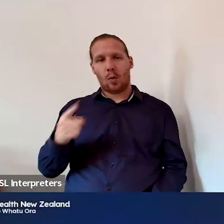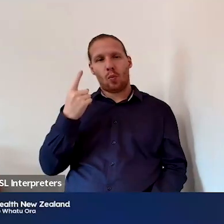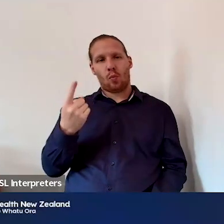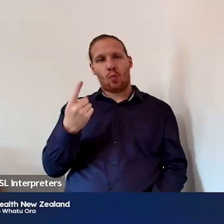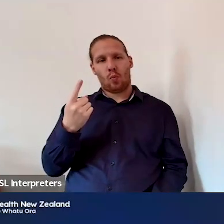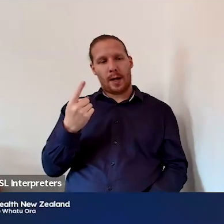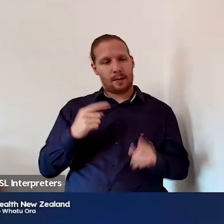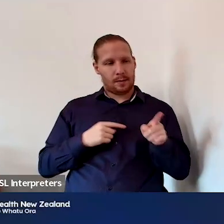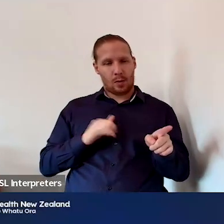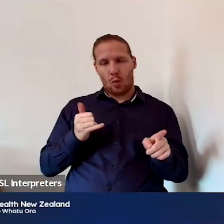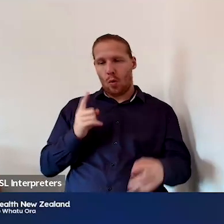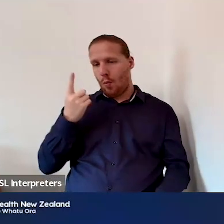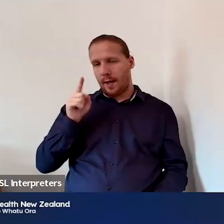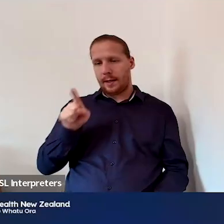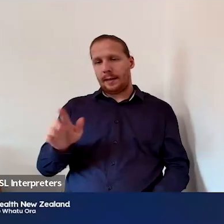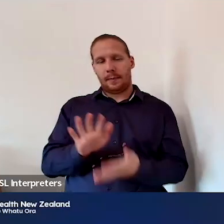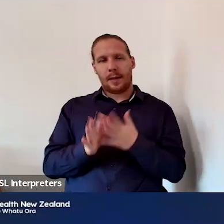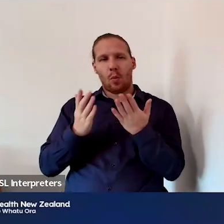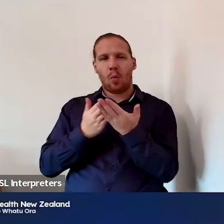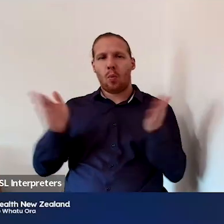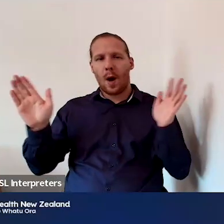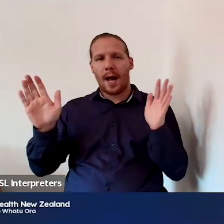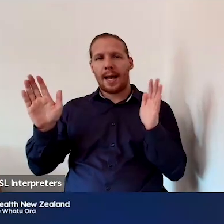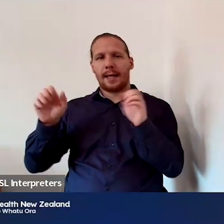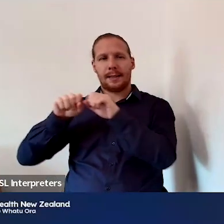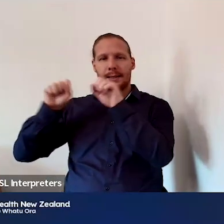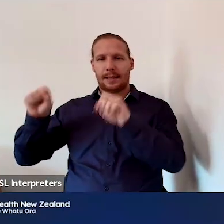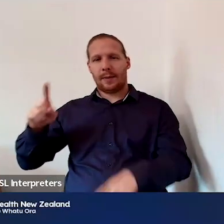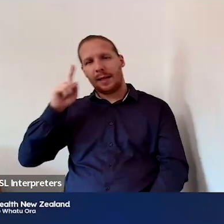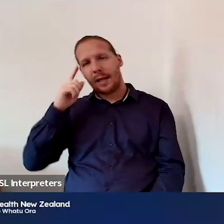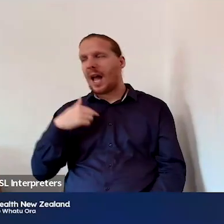the wider system thinking, oh, we can forget about that because it's all spoken about over here.